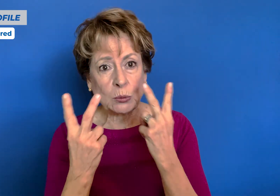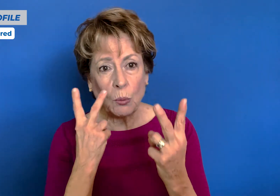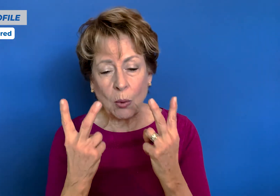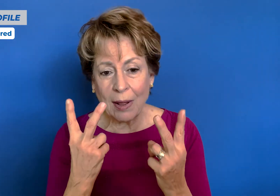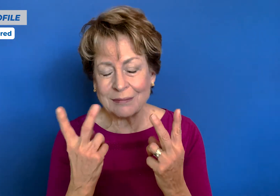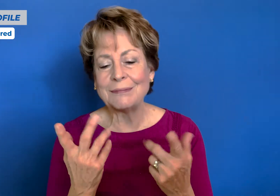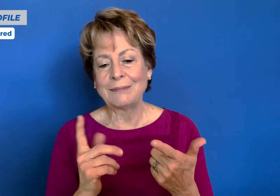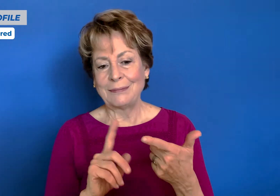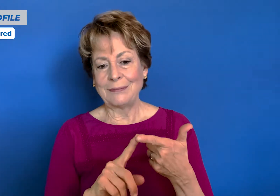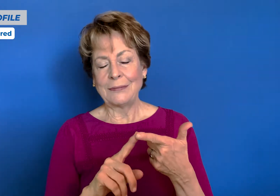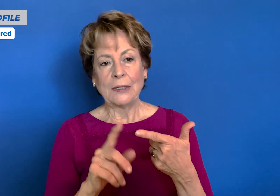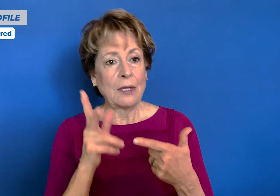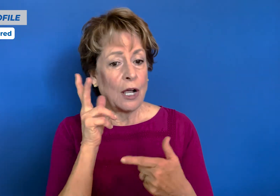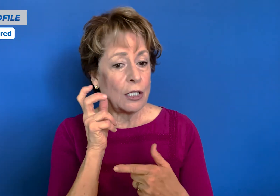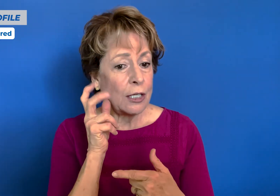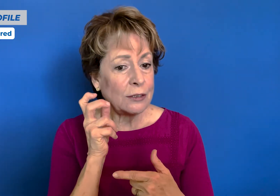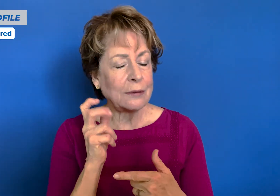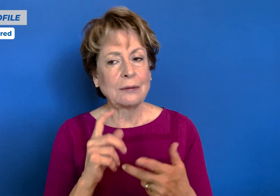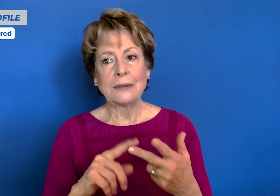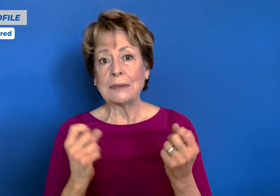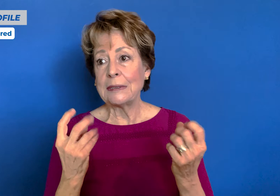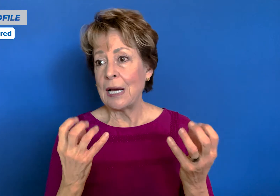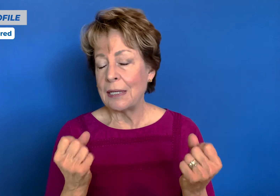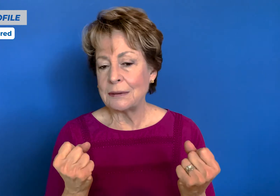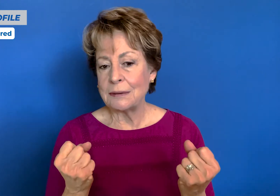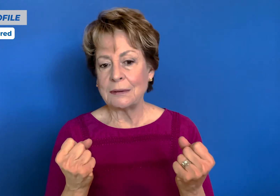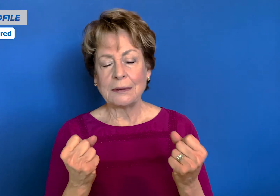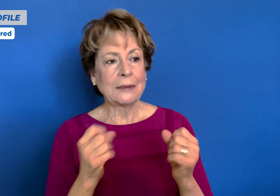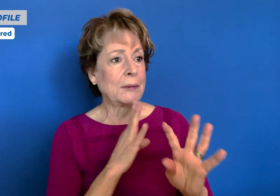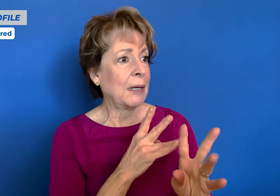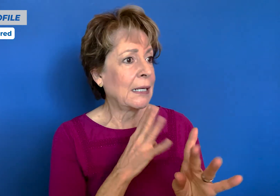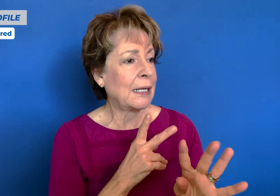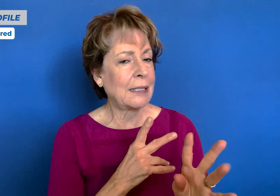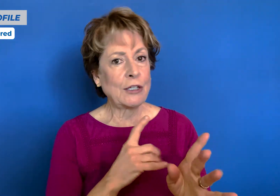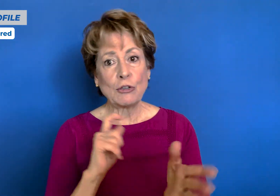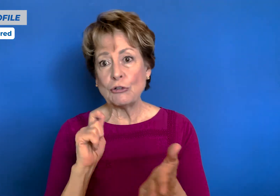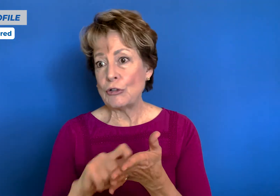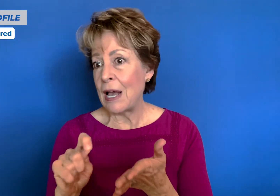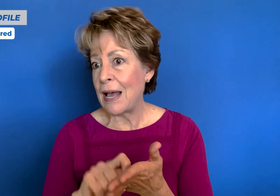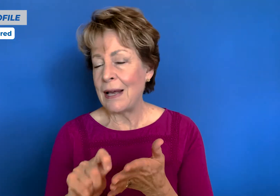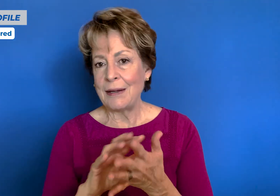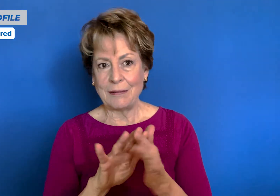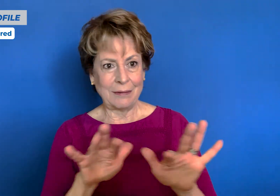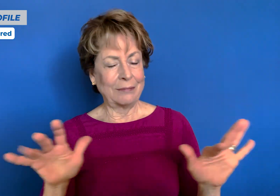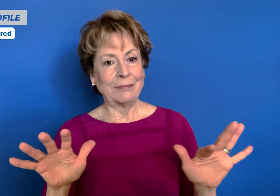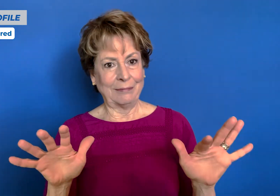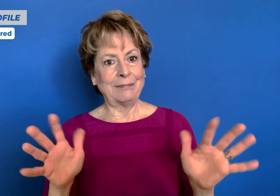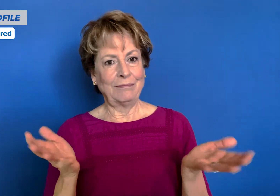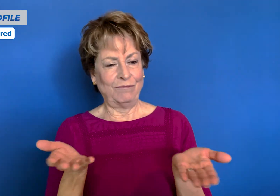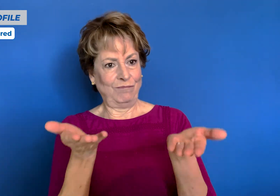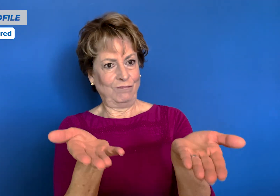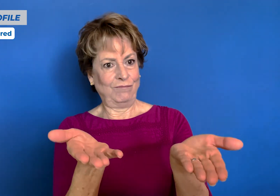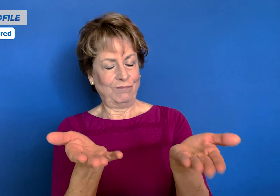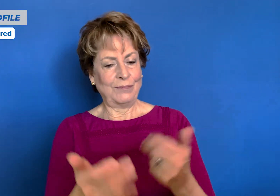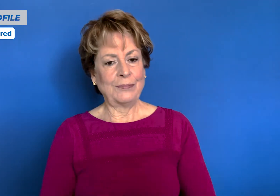(visual, auditory, signing, speaking, and writing).